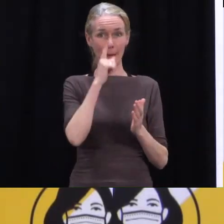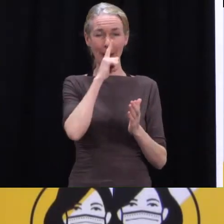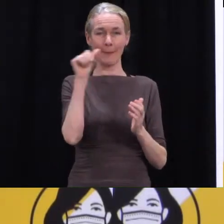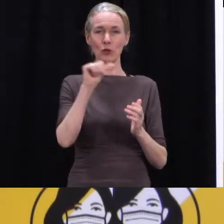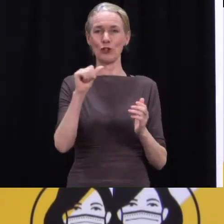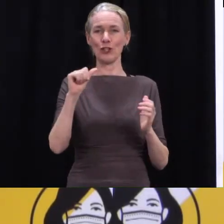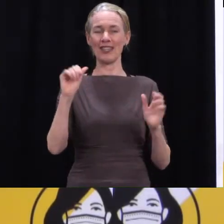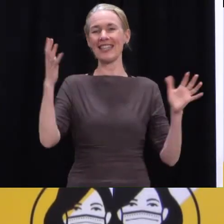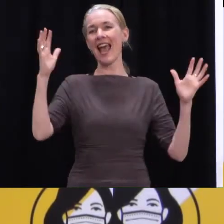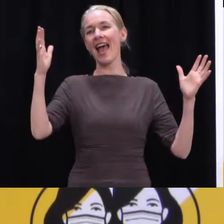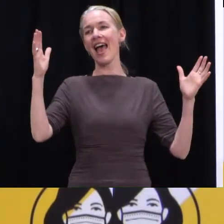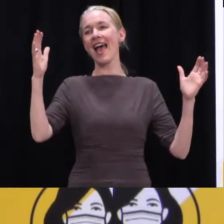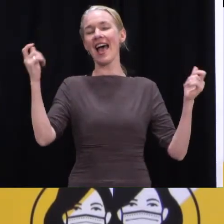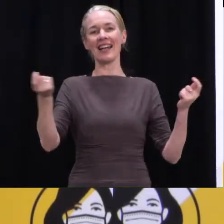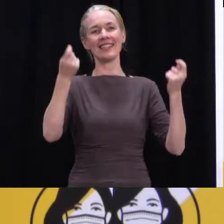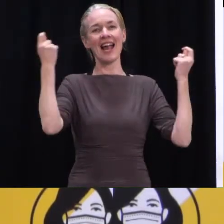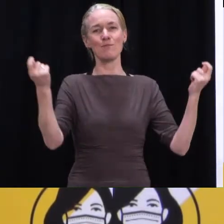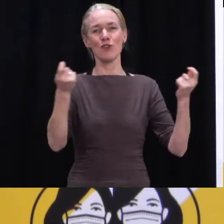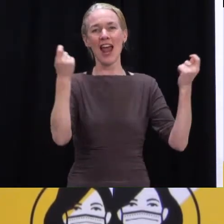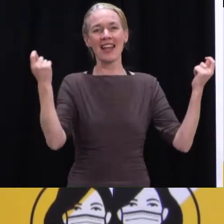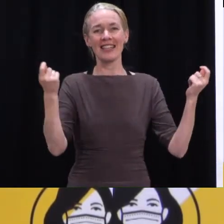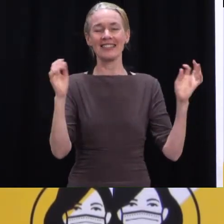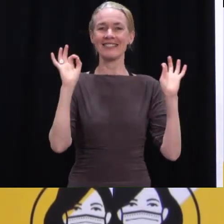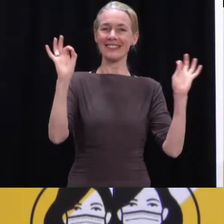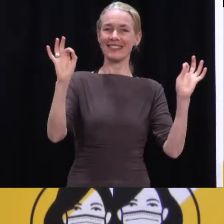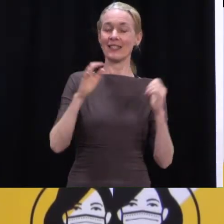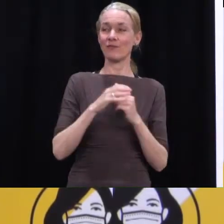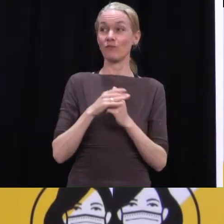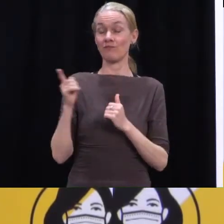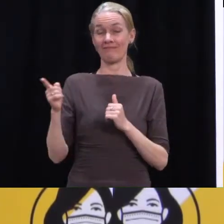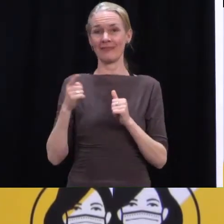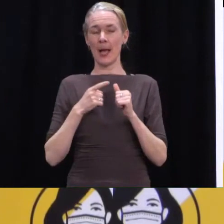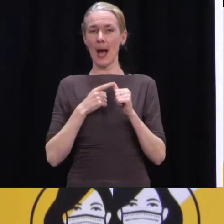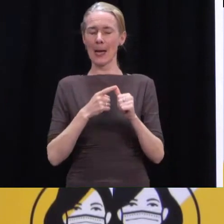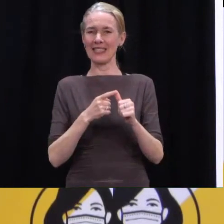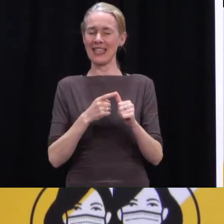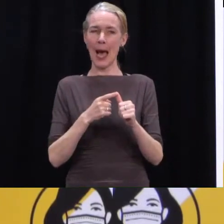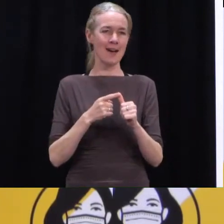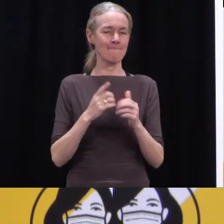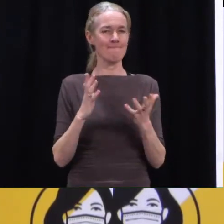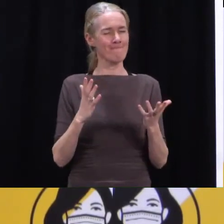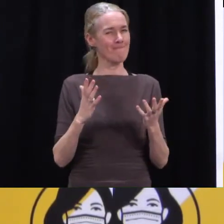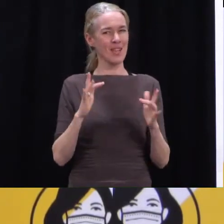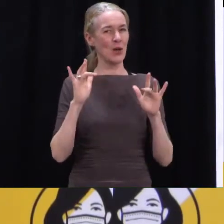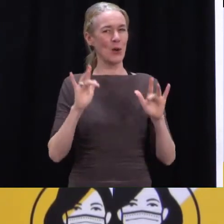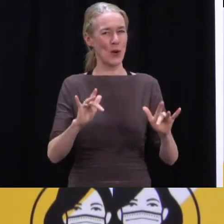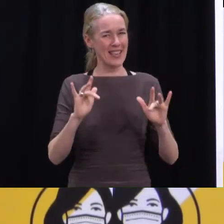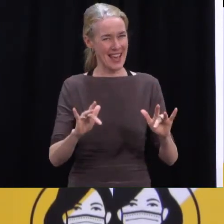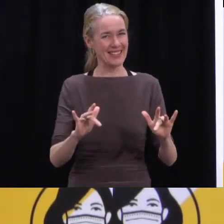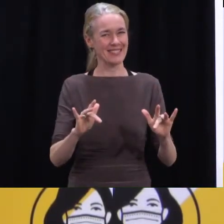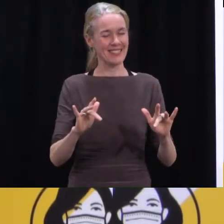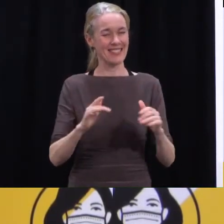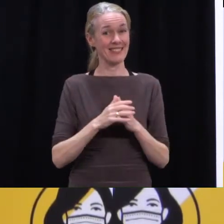Minister, Dr Bloomfield says he continues to think that cases will continue to fall. How